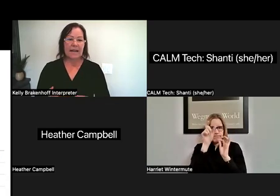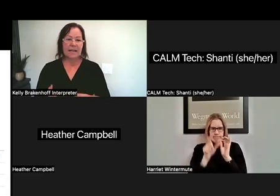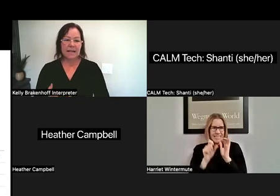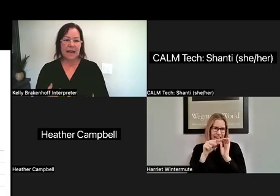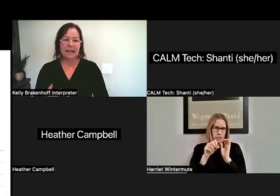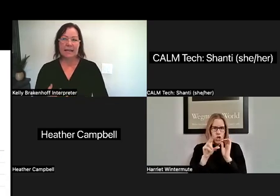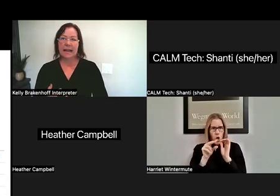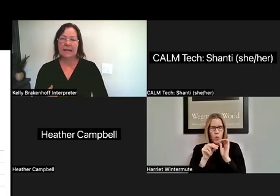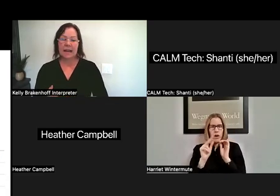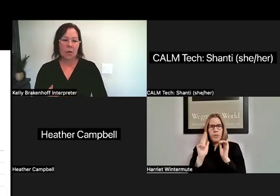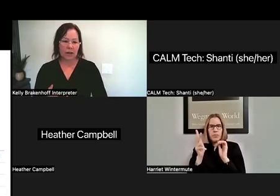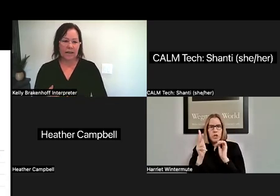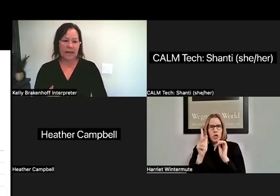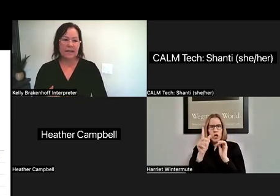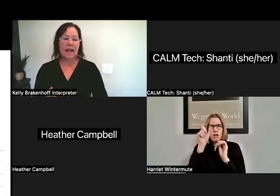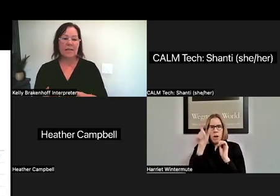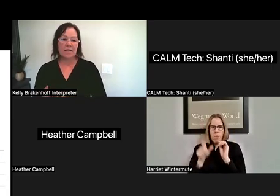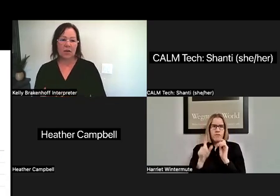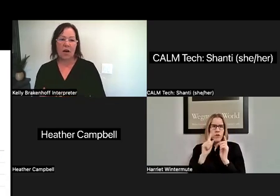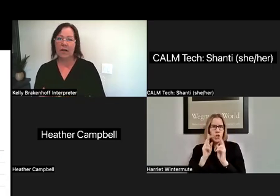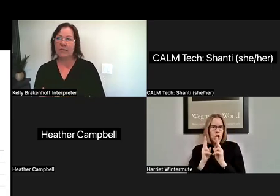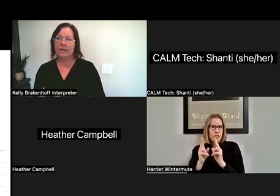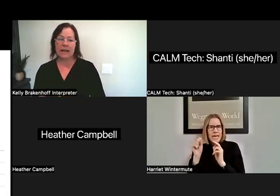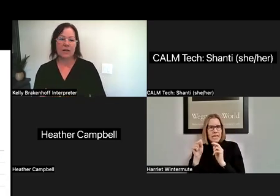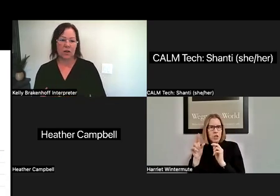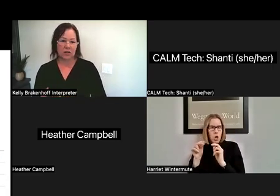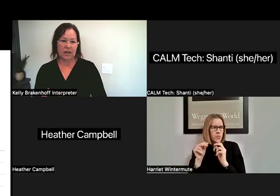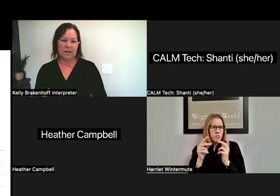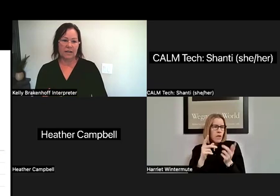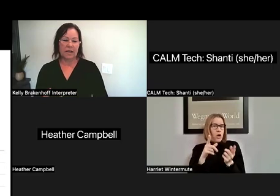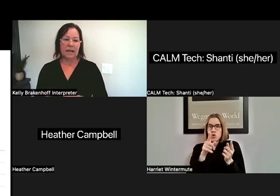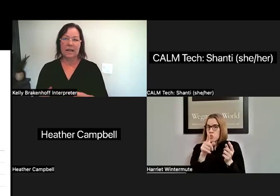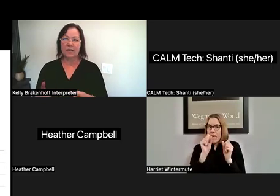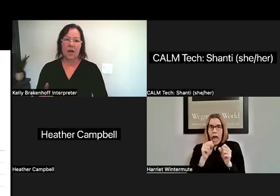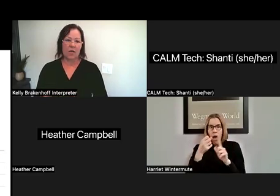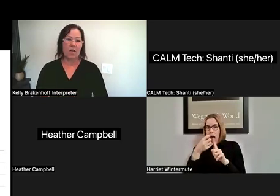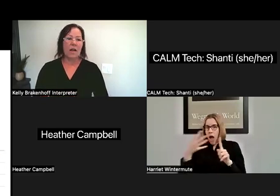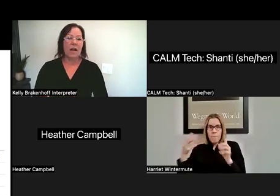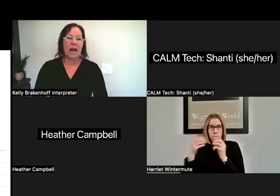and the second column says importance and then the third one says urgent, yes or no.